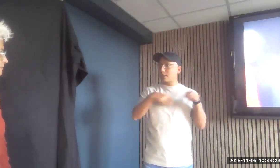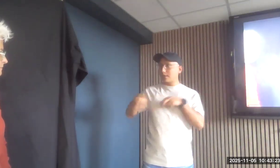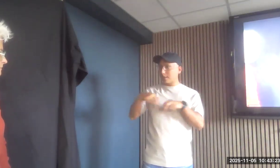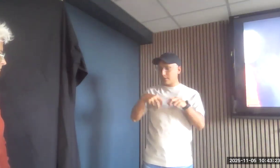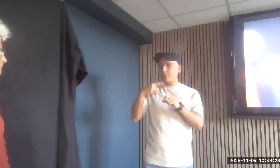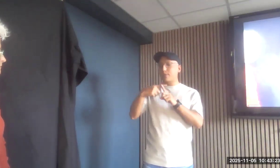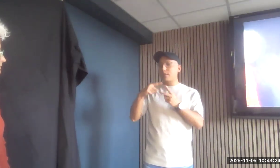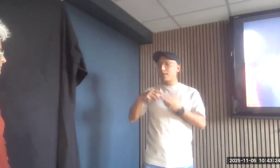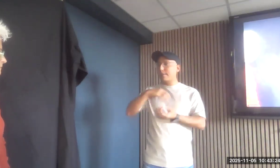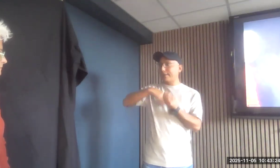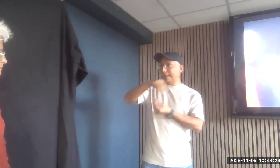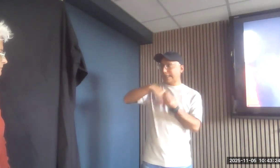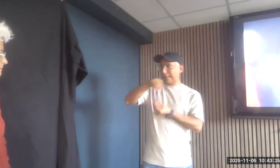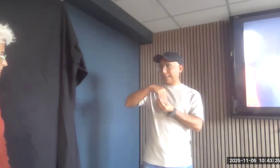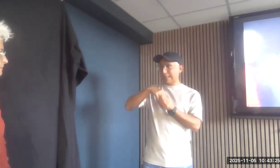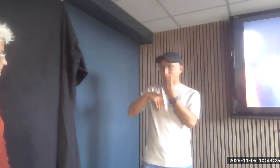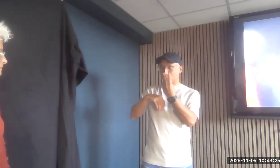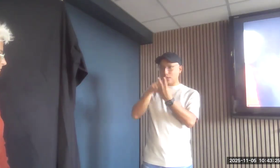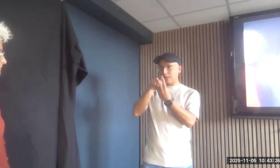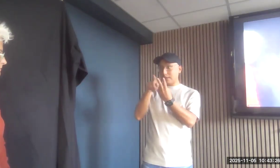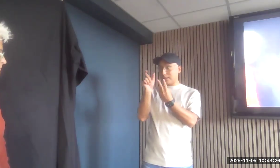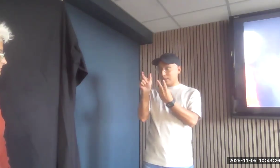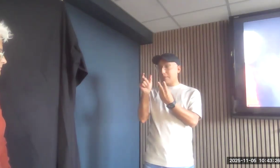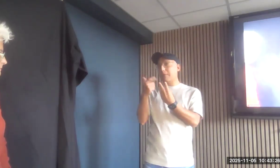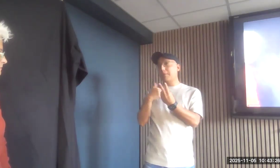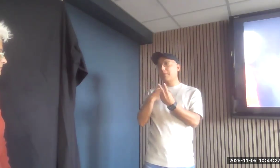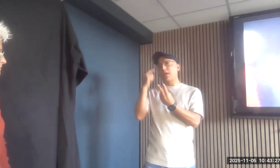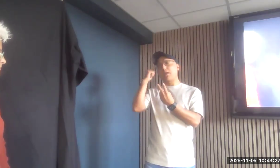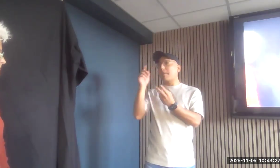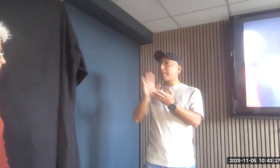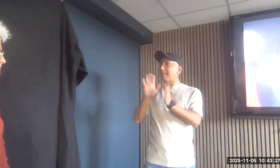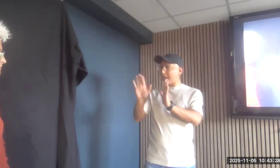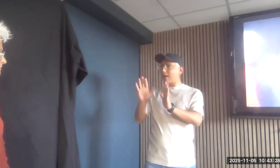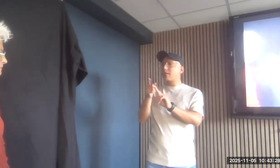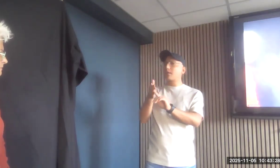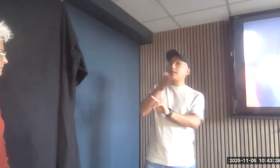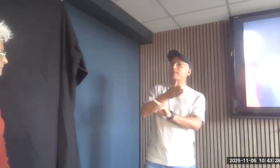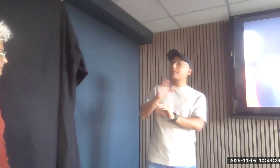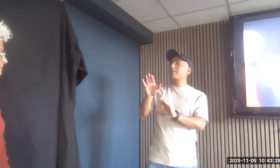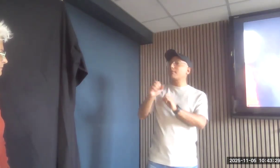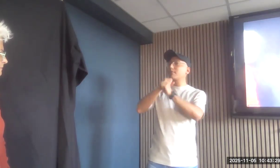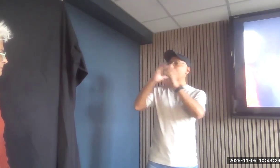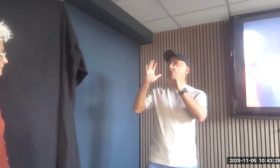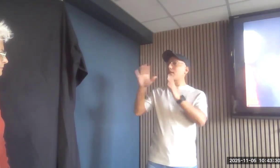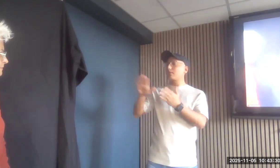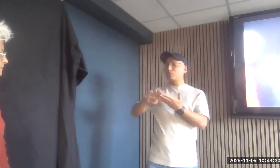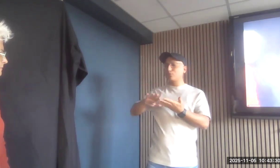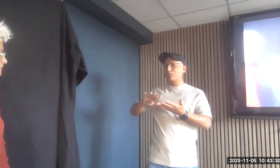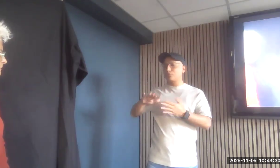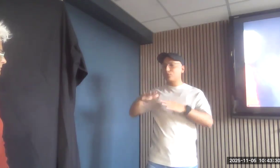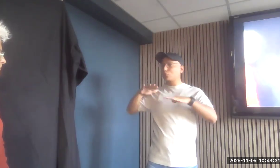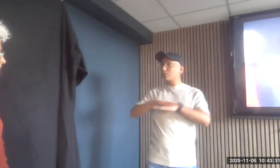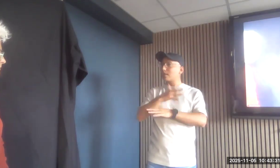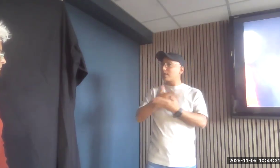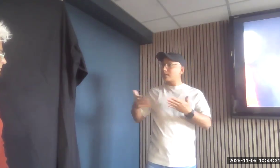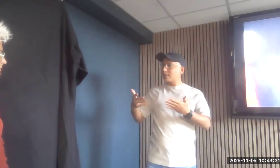specifically code switching and code mixing.